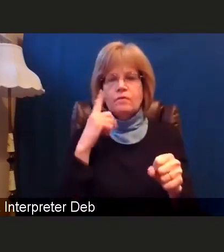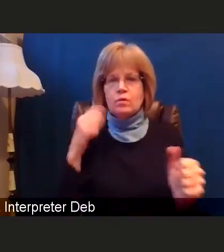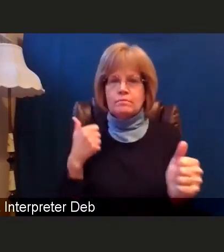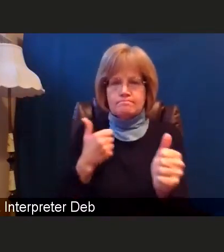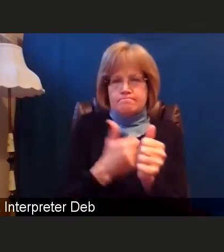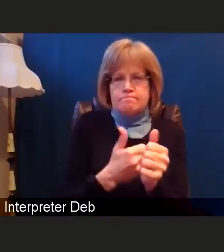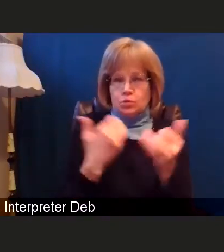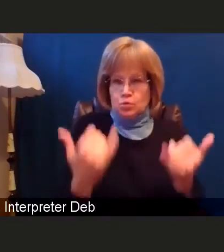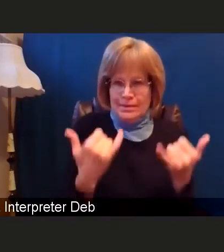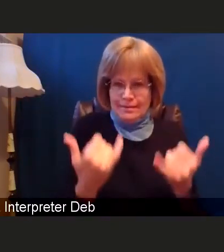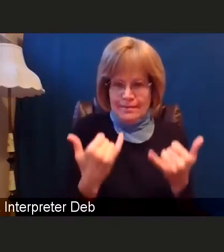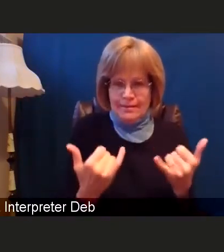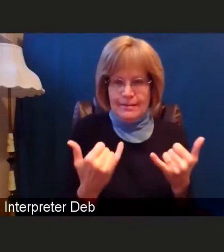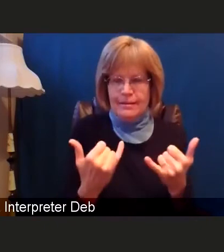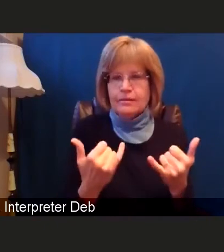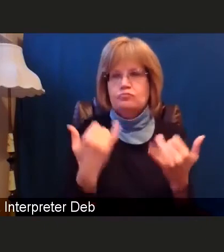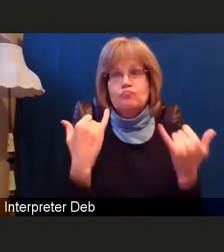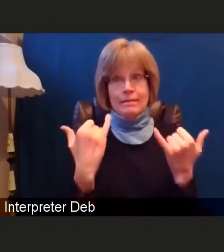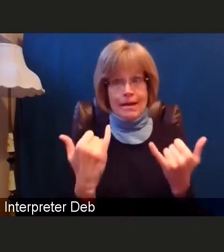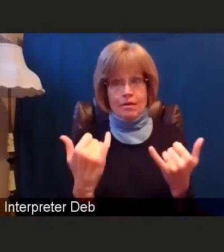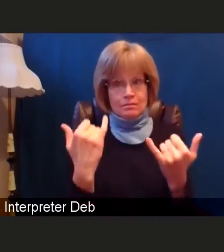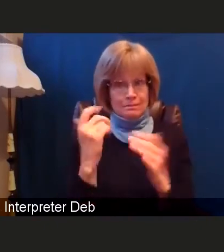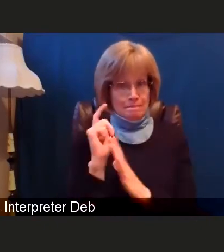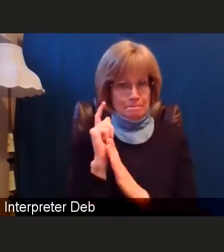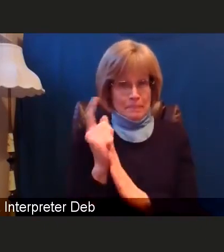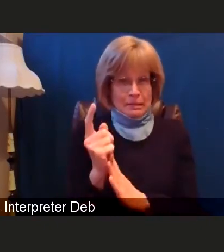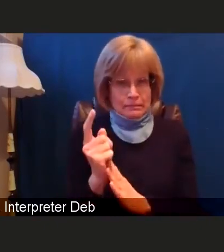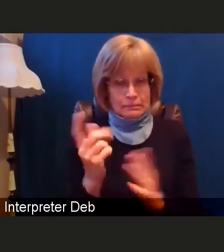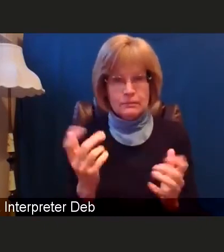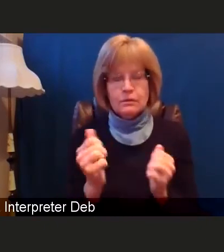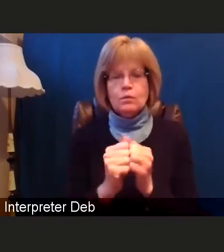at this very minute, with COVID-19,